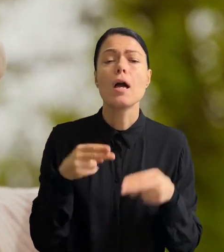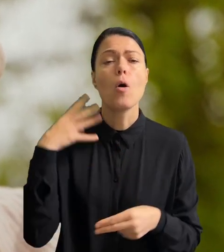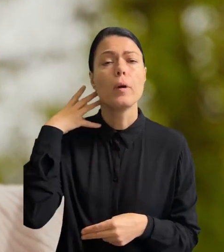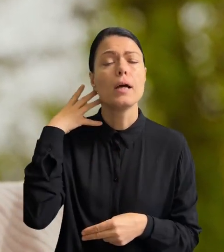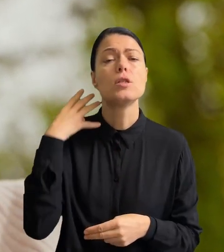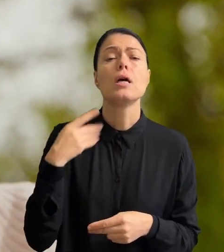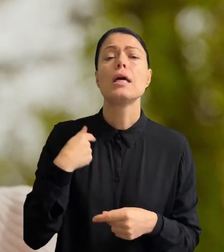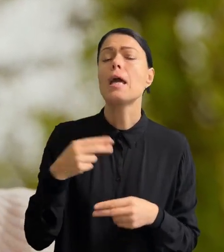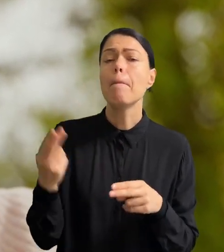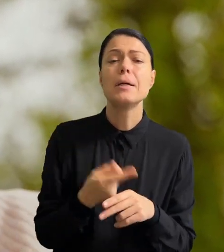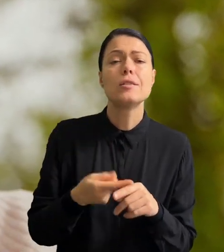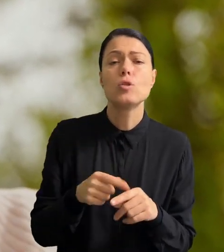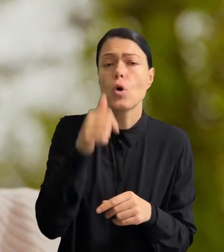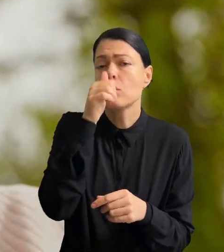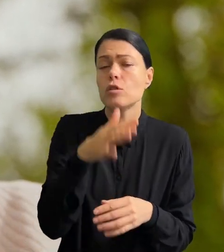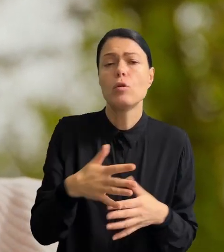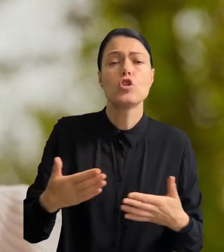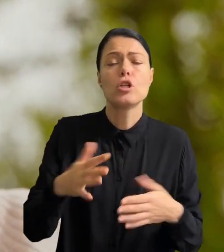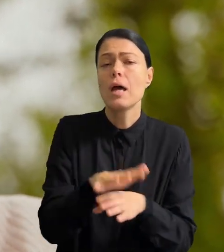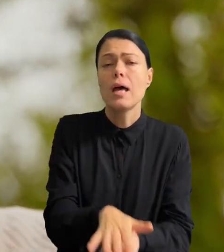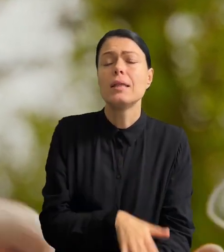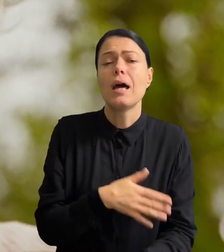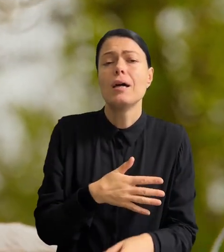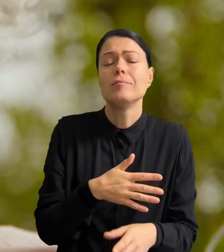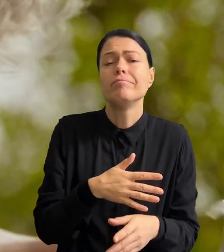Without the implant, I can’t evolve and I won’t be able to integrate anywhere.